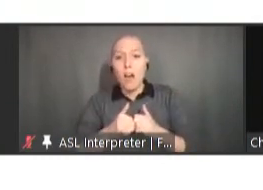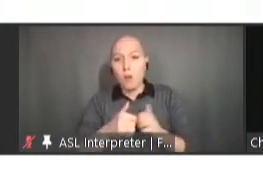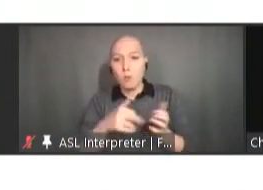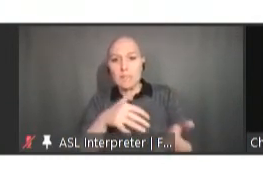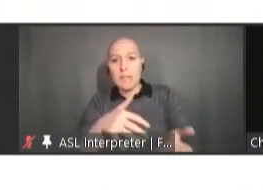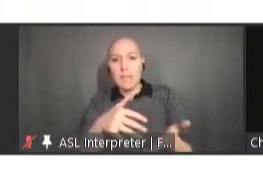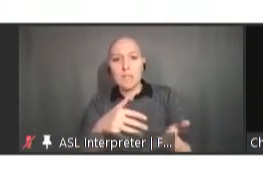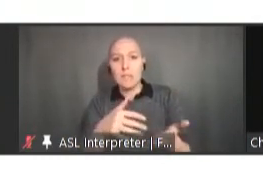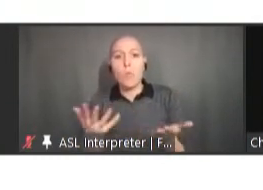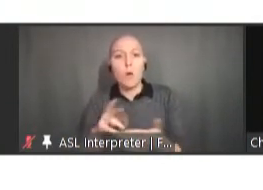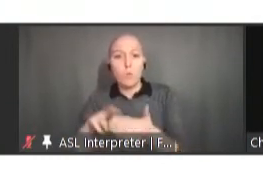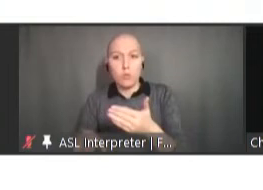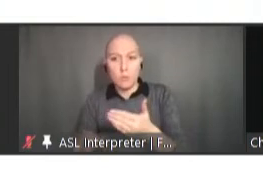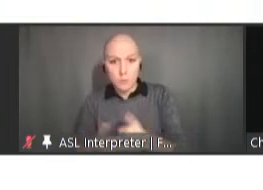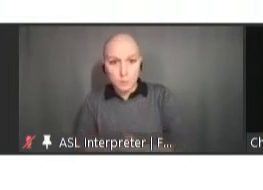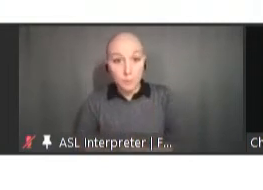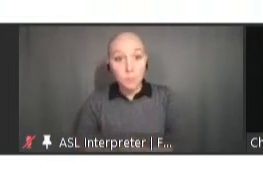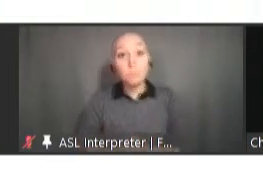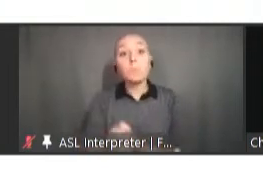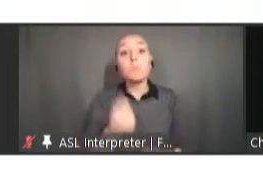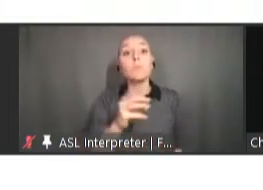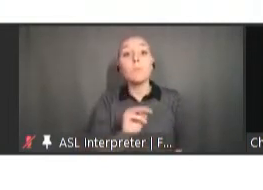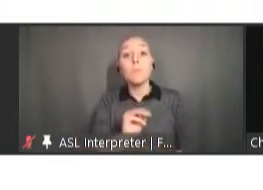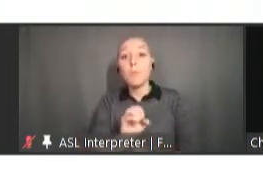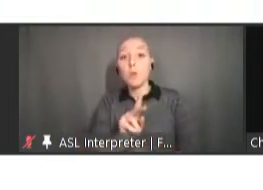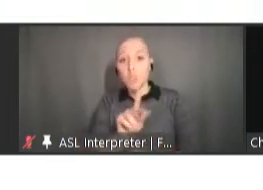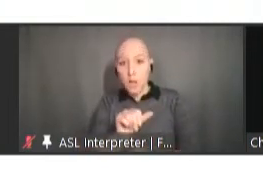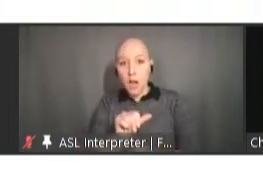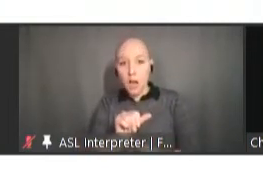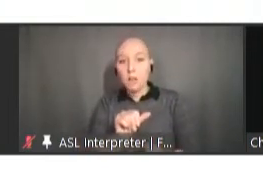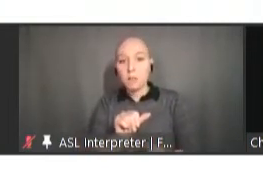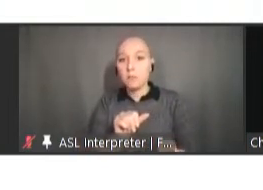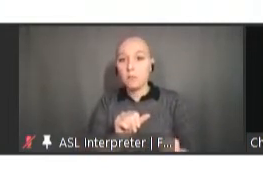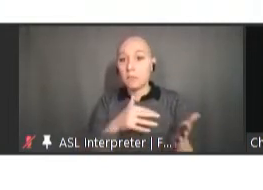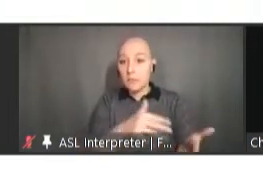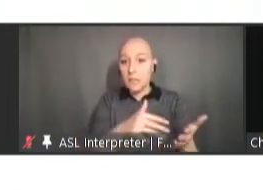So, the Moderna correlate study assessed the antibody markers measured at four weeks post-dose